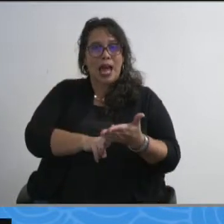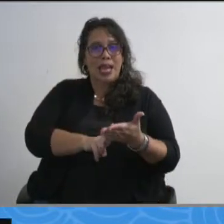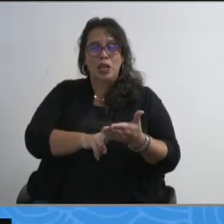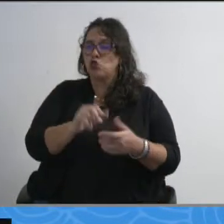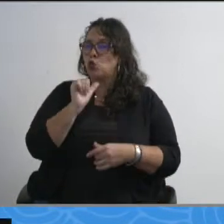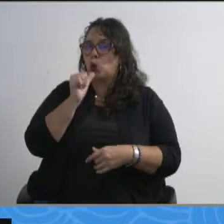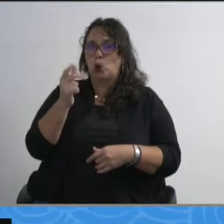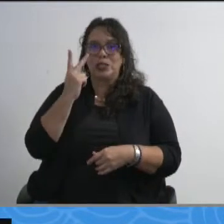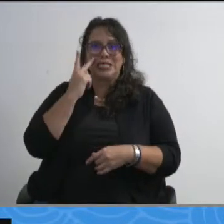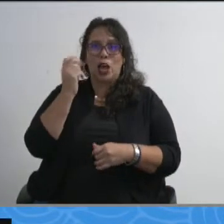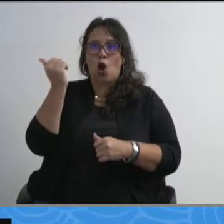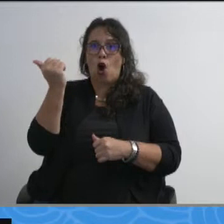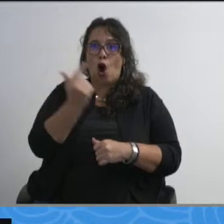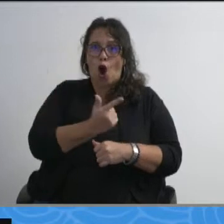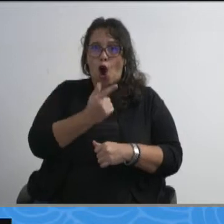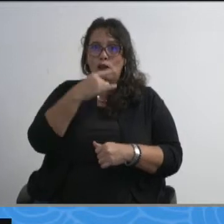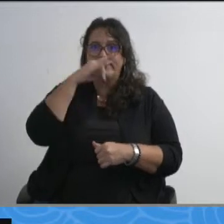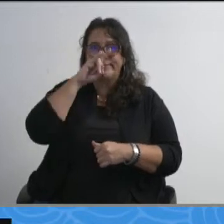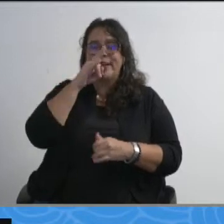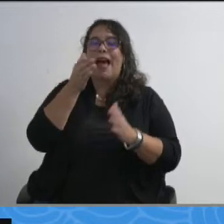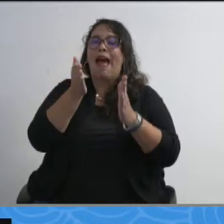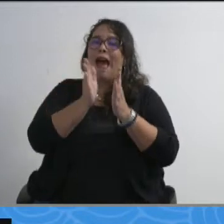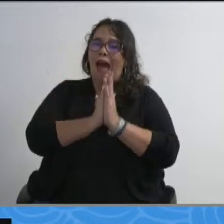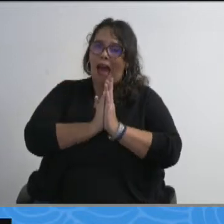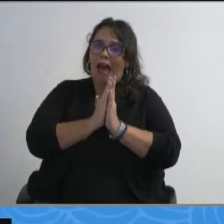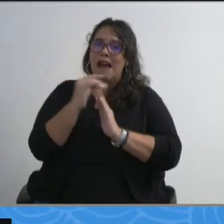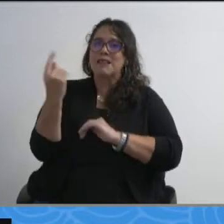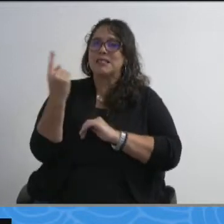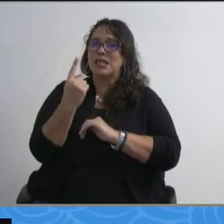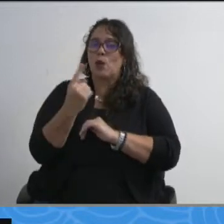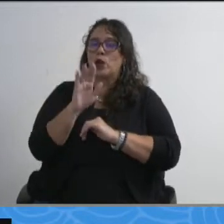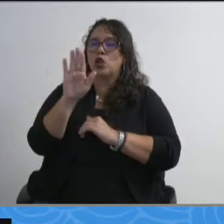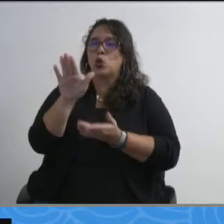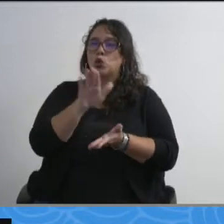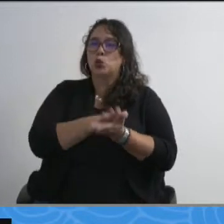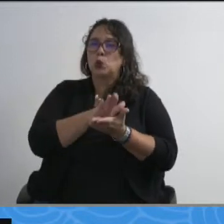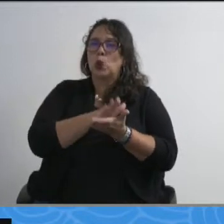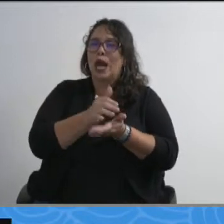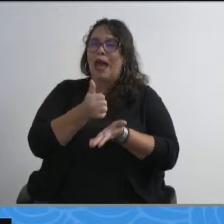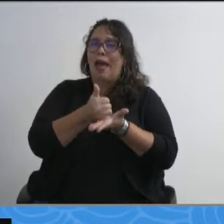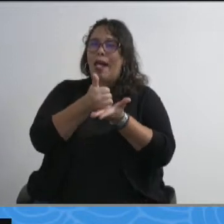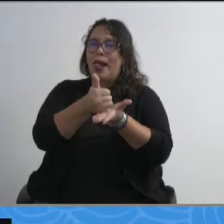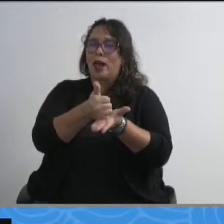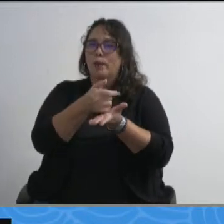That's something that you can act in. Ask somebody at your school site to help you with. It's an easy way to fix.